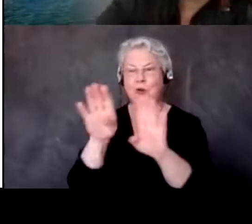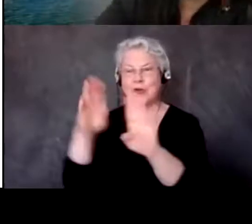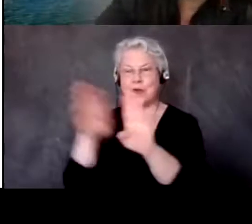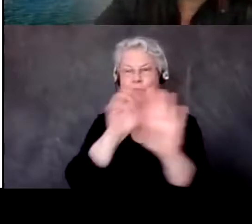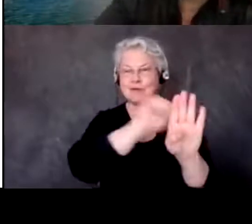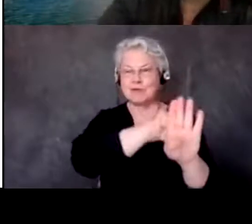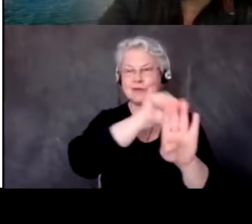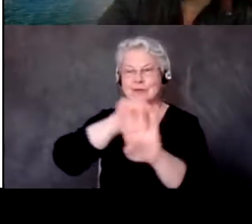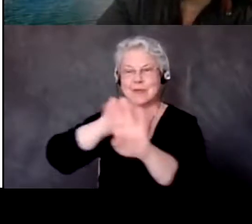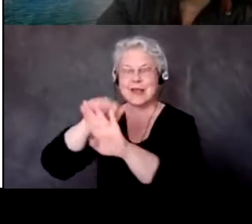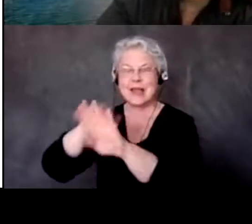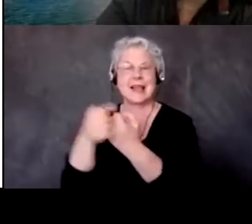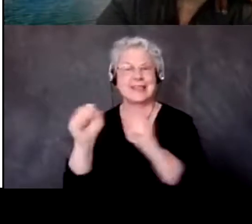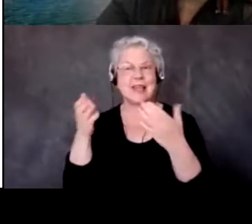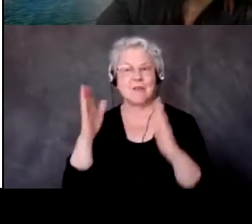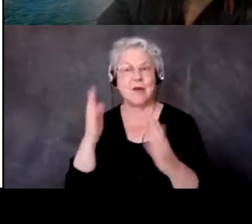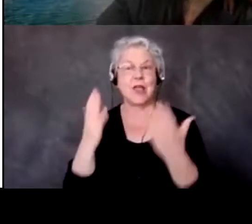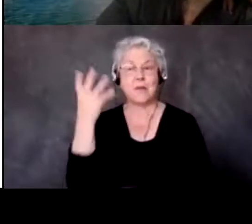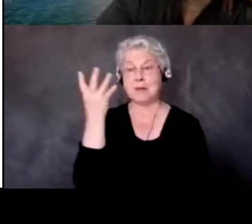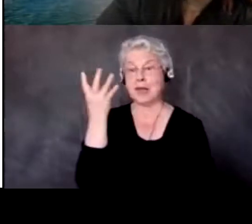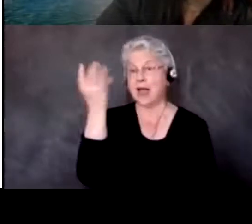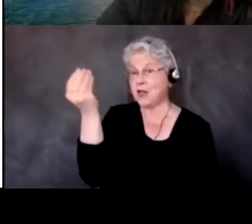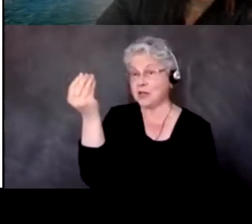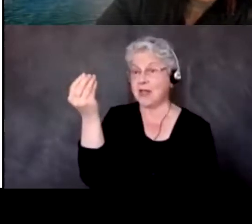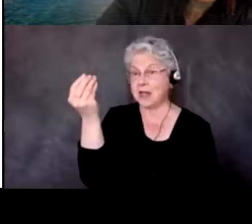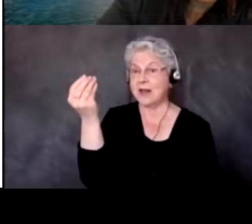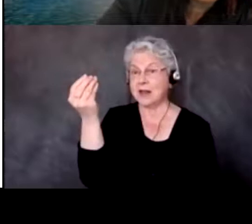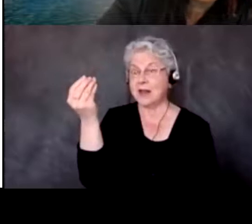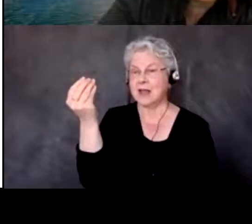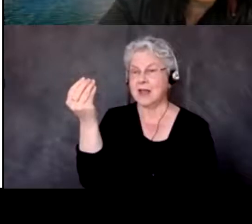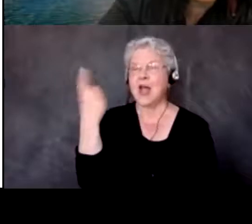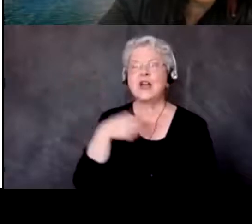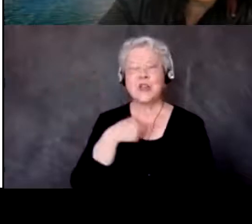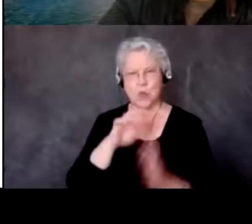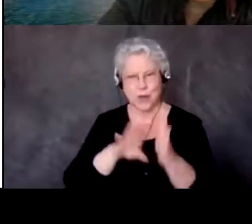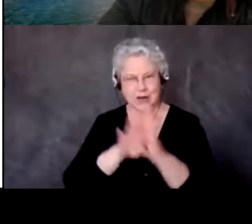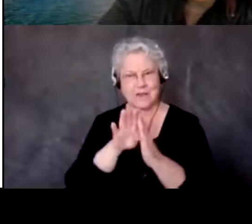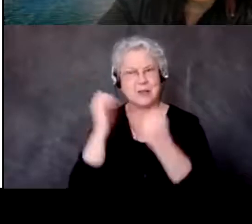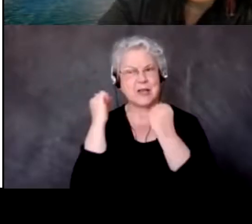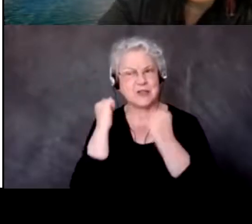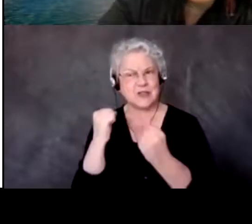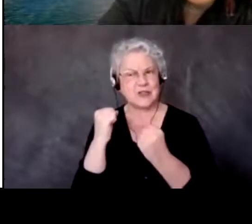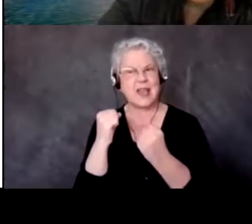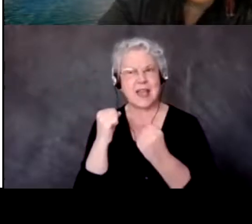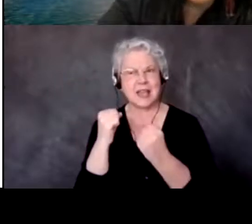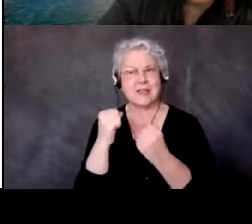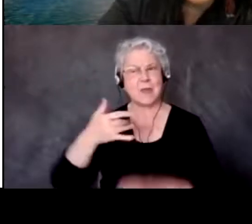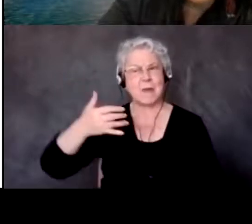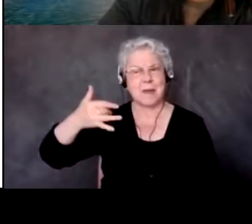a safe way or maybe outside. So, we're building on strengths from resilient paths. We've all had